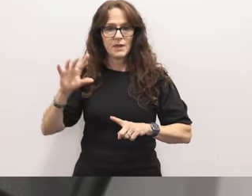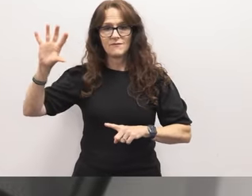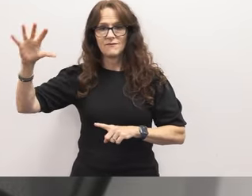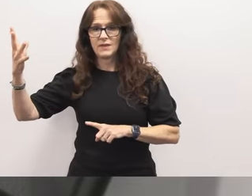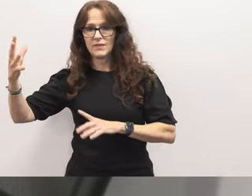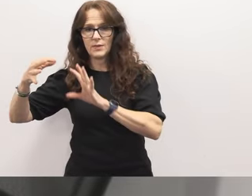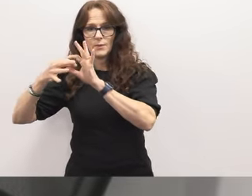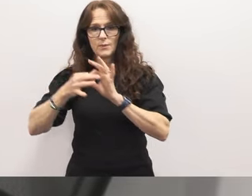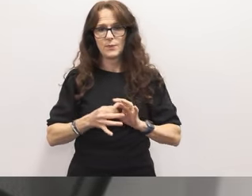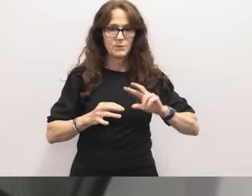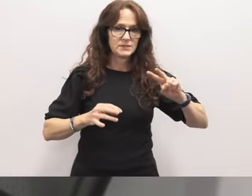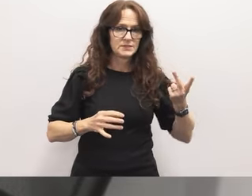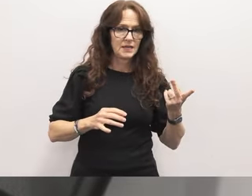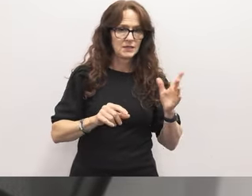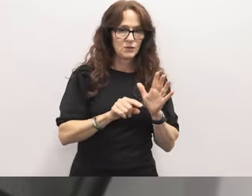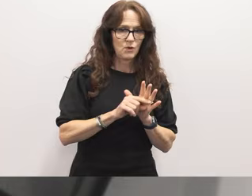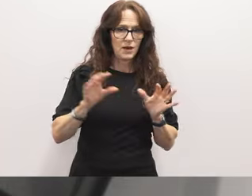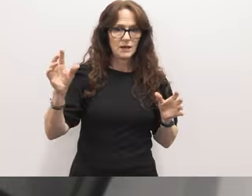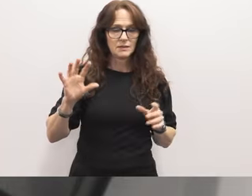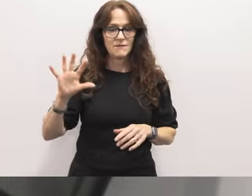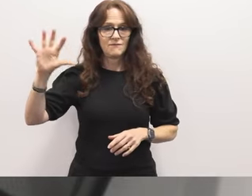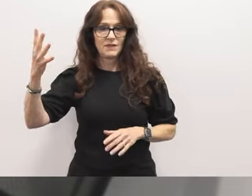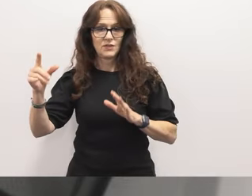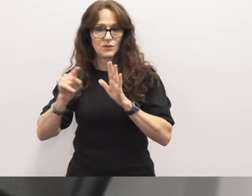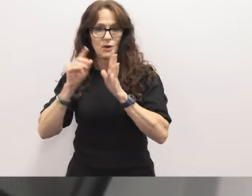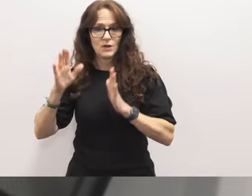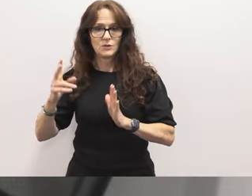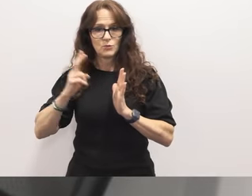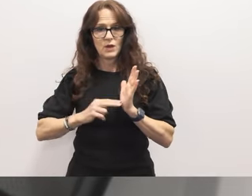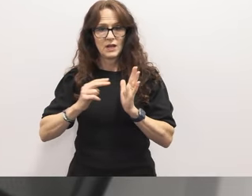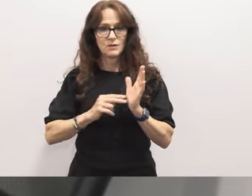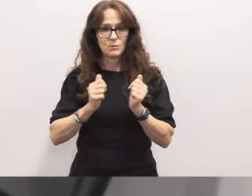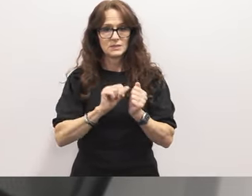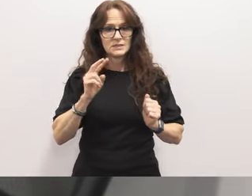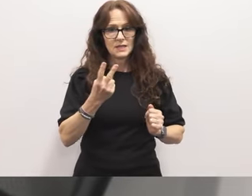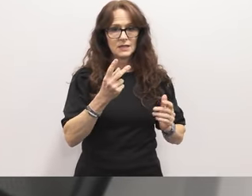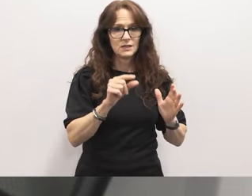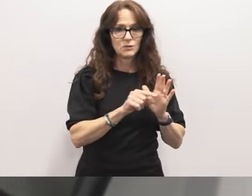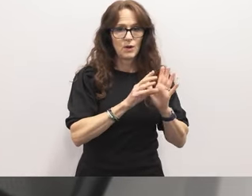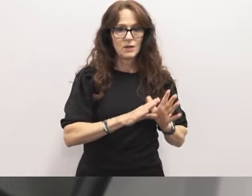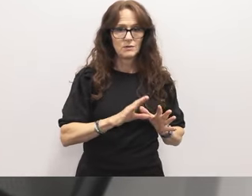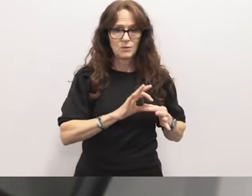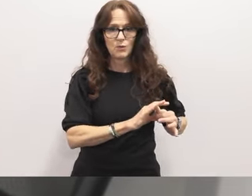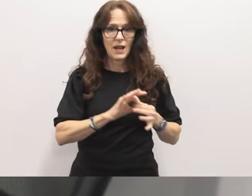with our second grade teachers and our fifth graders are reading with our second graders. So we're building relationships right there.